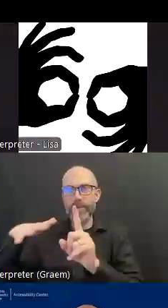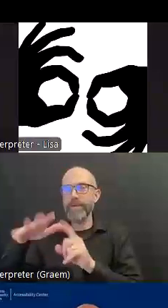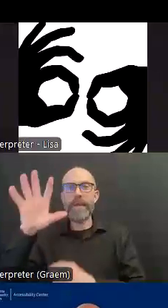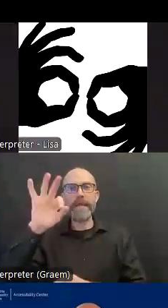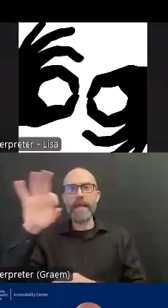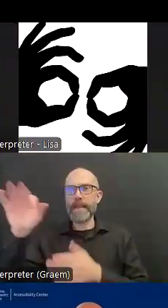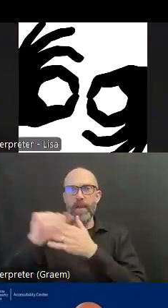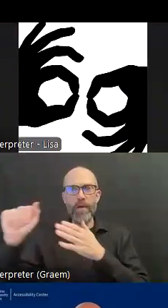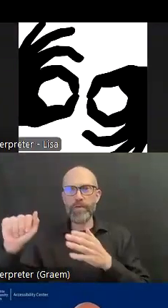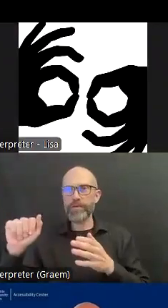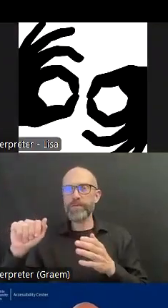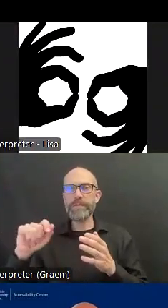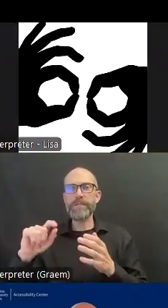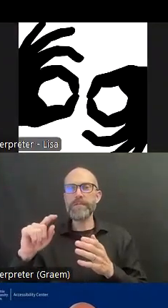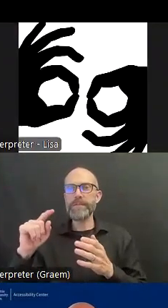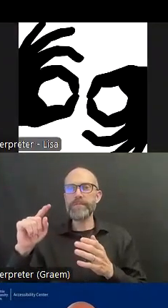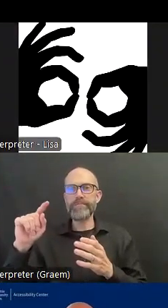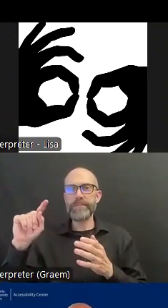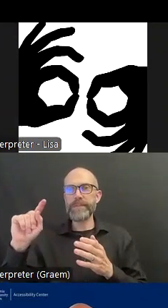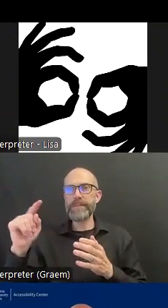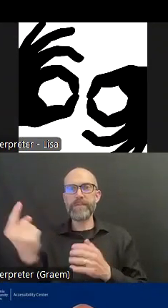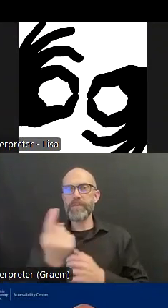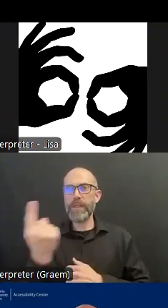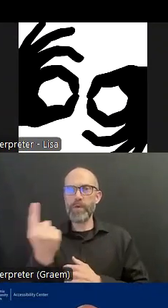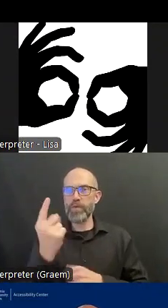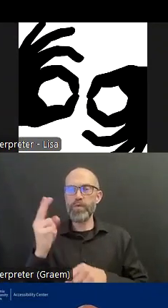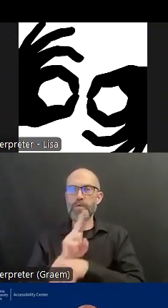It's a single use.